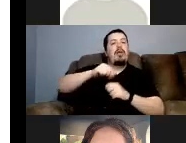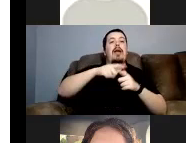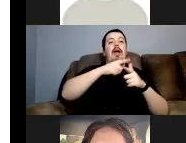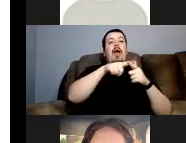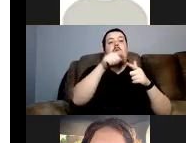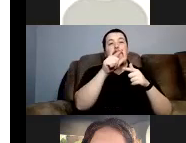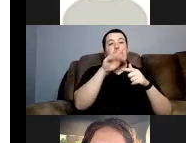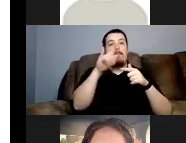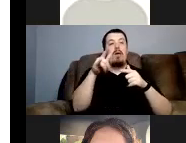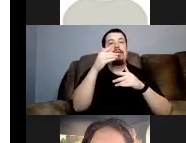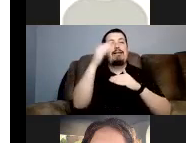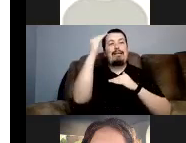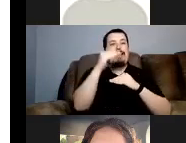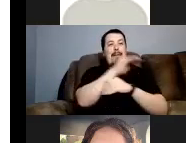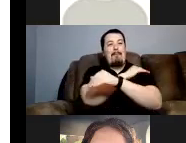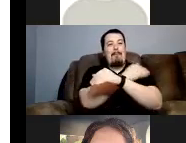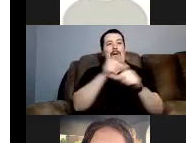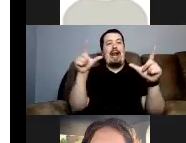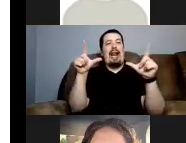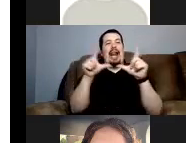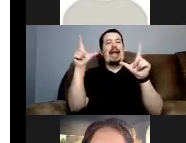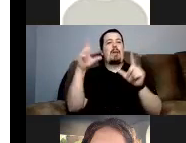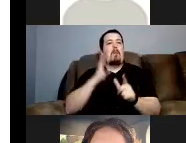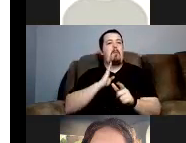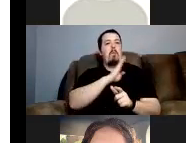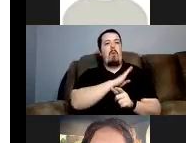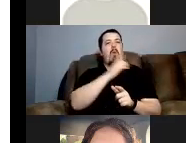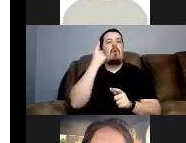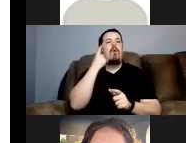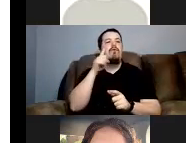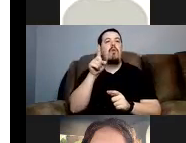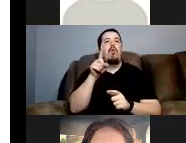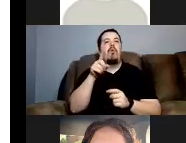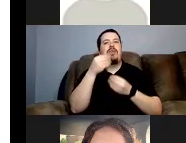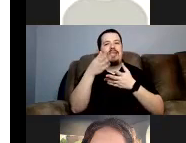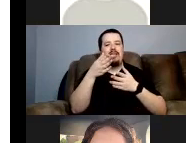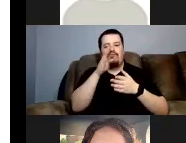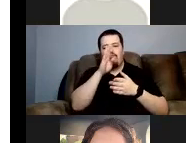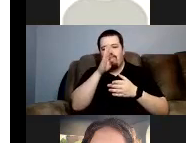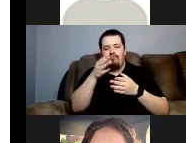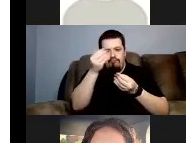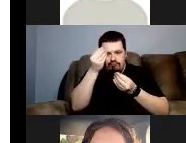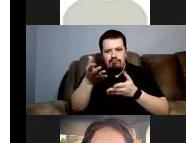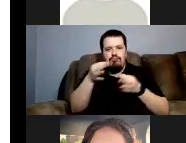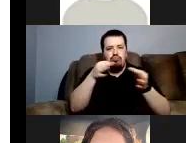power of licensing boards to sanction or give directives to its to its members. So like there's a